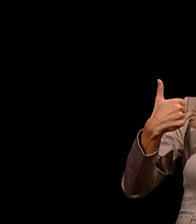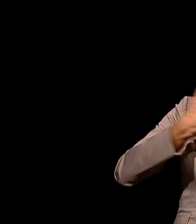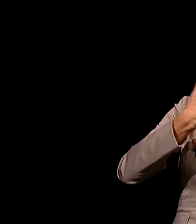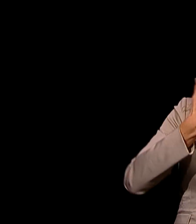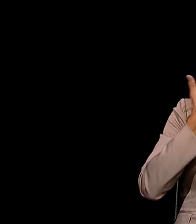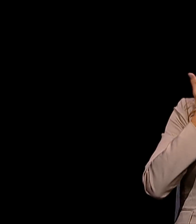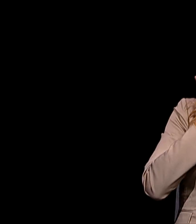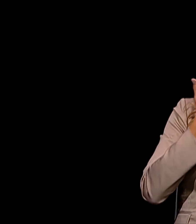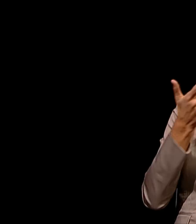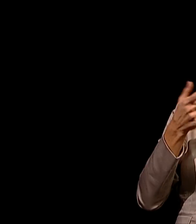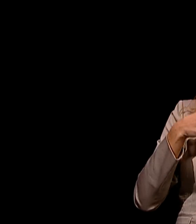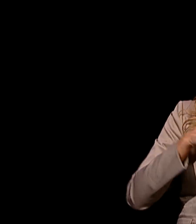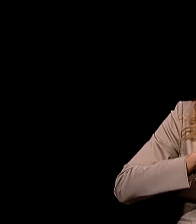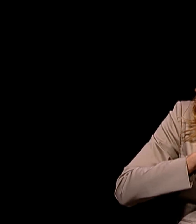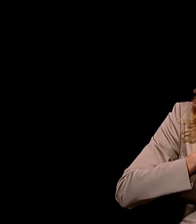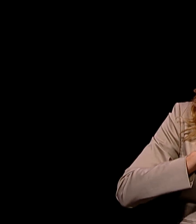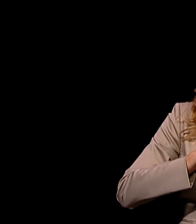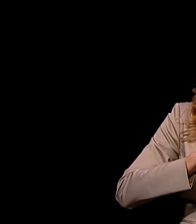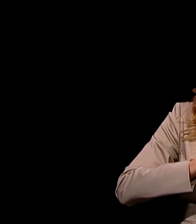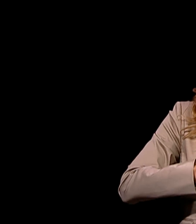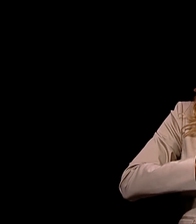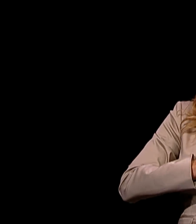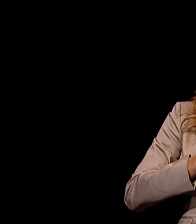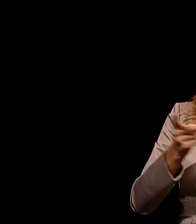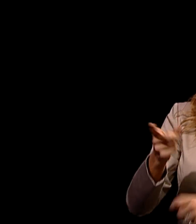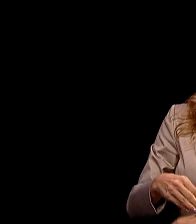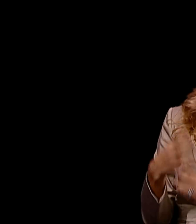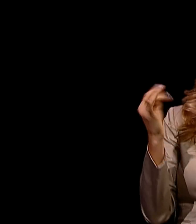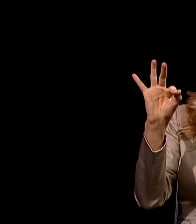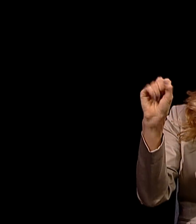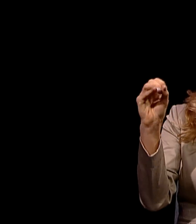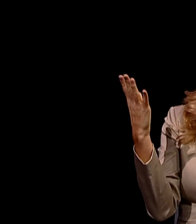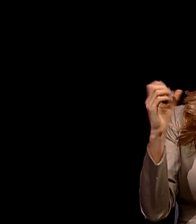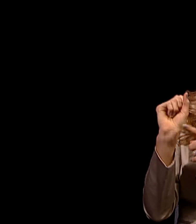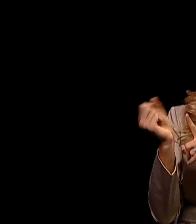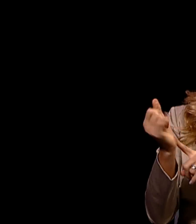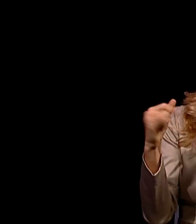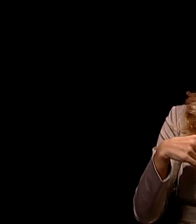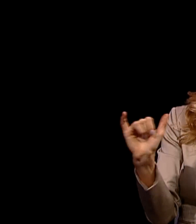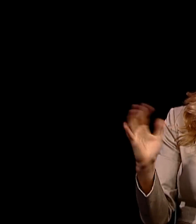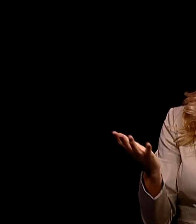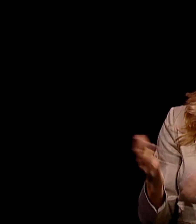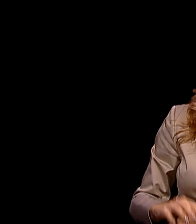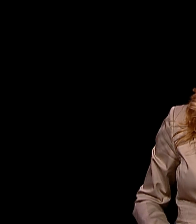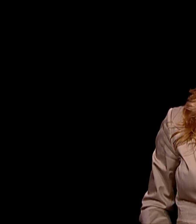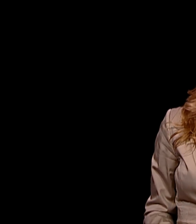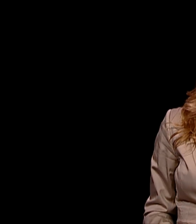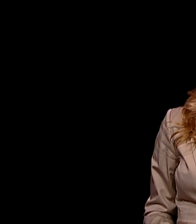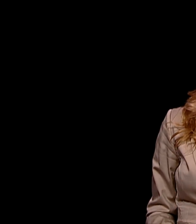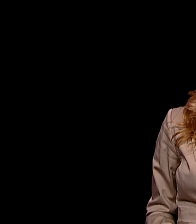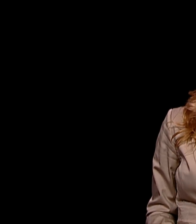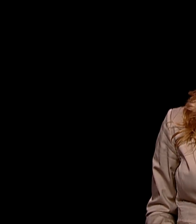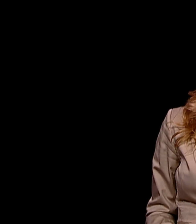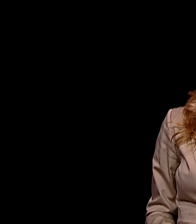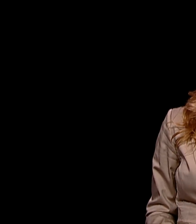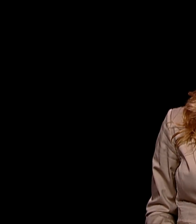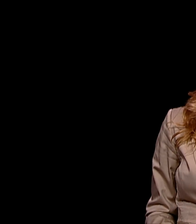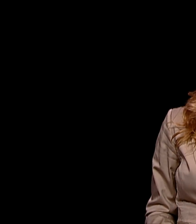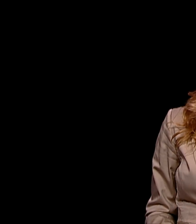Have you ever found yourself in a situation where you self censored? Where you saw what was written down and decided not a good idea and so... - That only